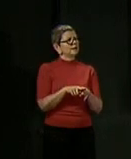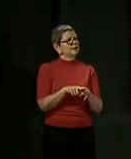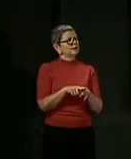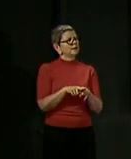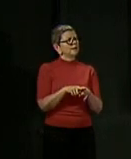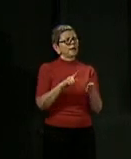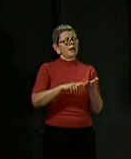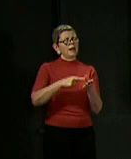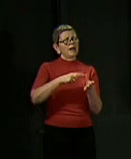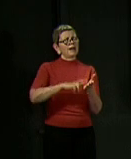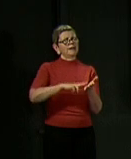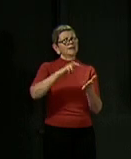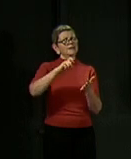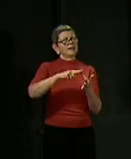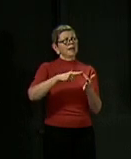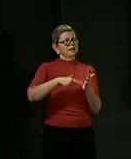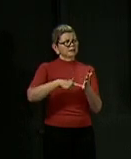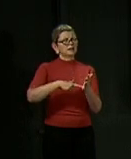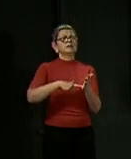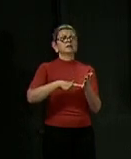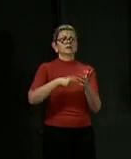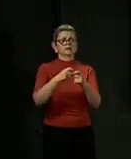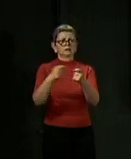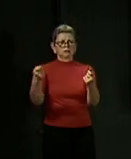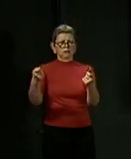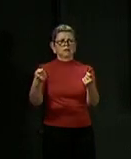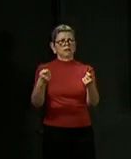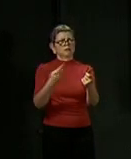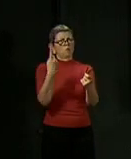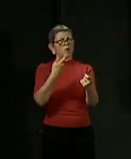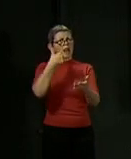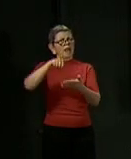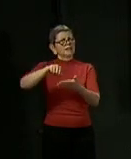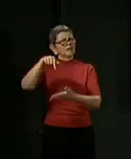from somebody who is probably classed as a counterpart yourself saying, lockdown is delaying